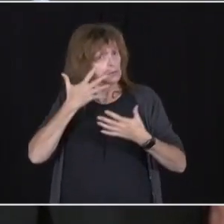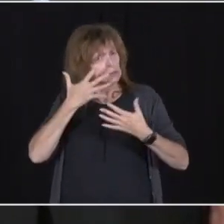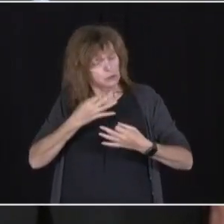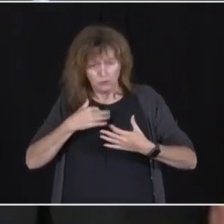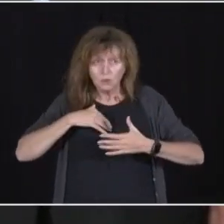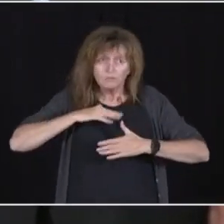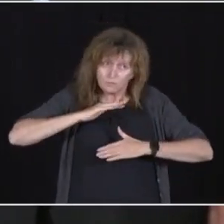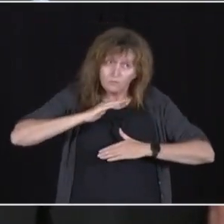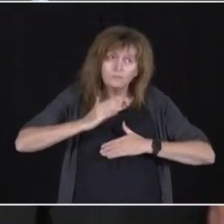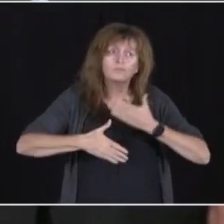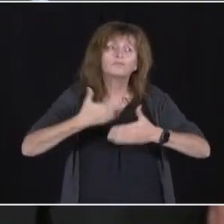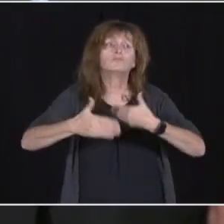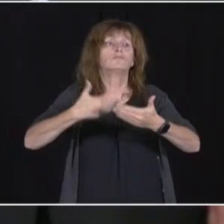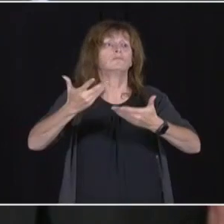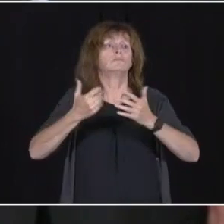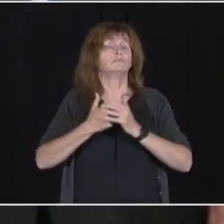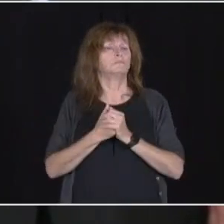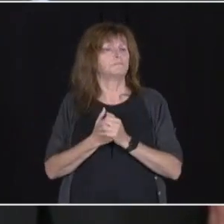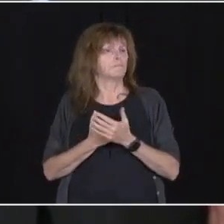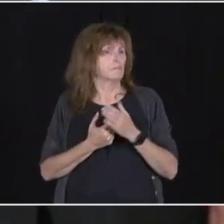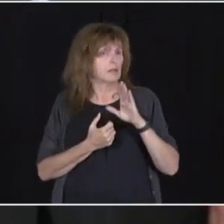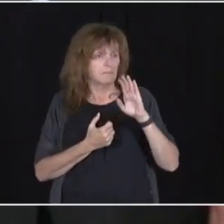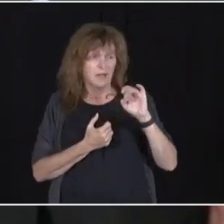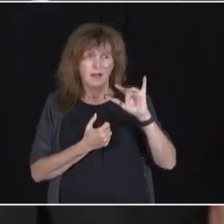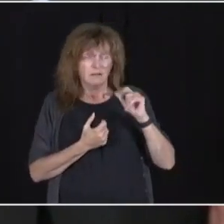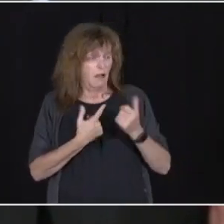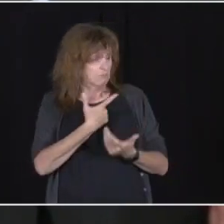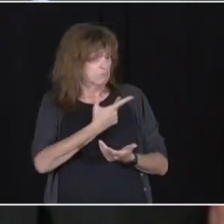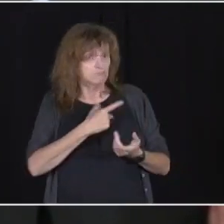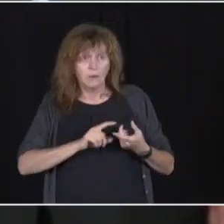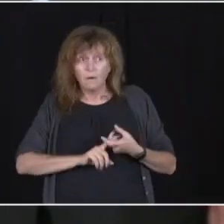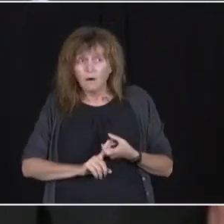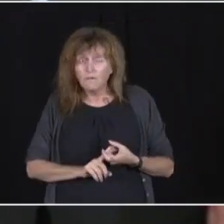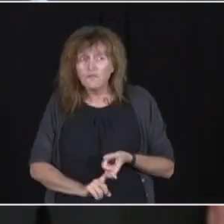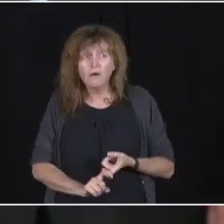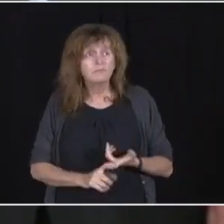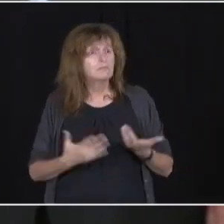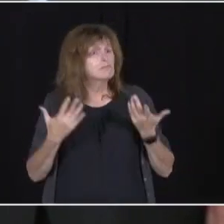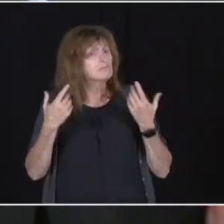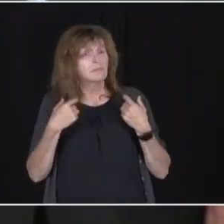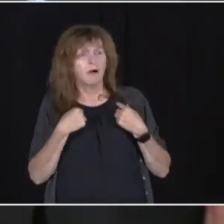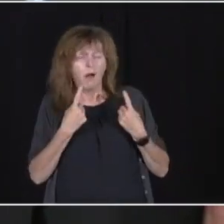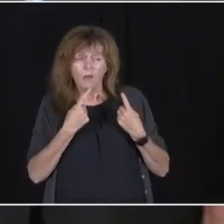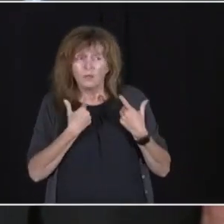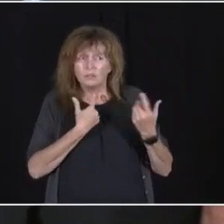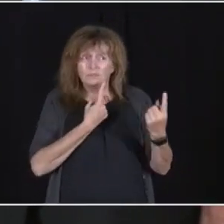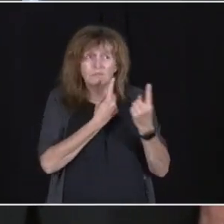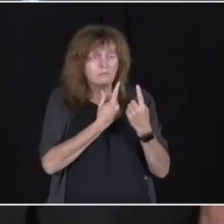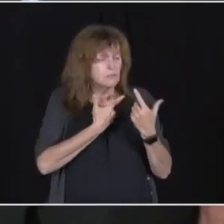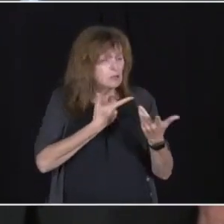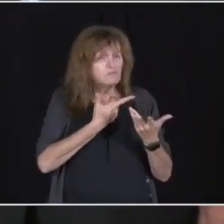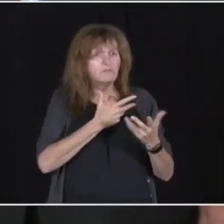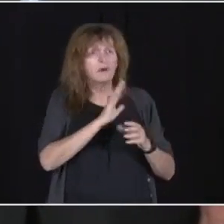of Ontario. I think the right decision was made. But as Bremer said, look, I still consider Belinda a friend.